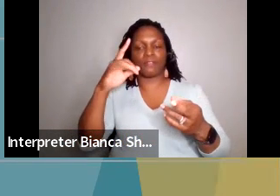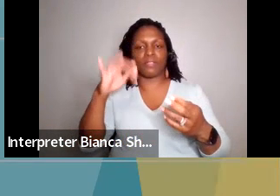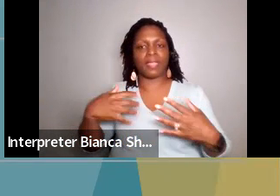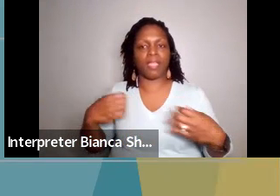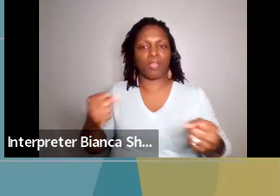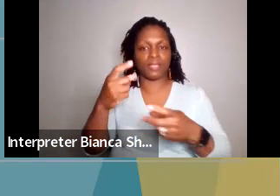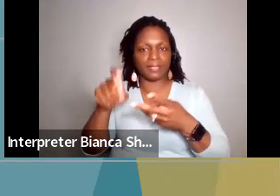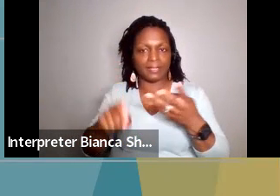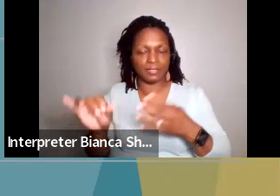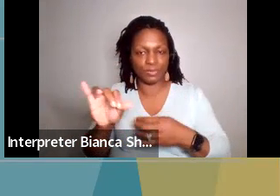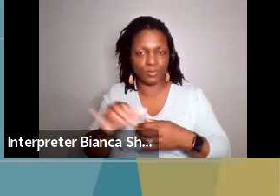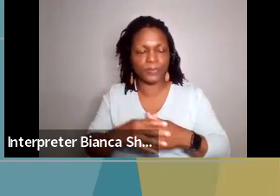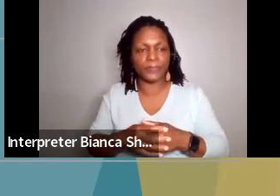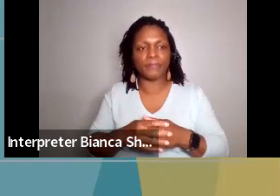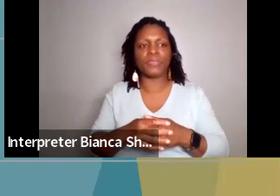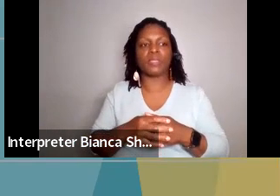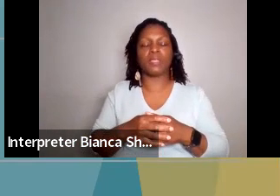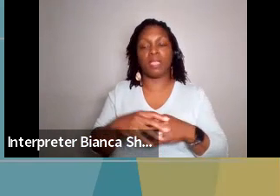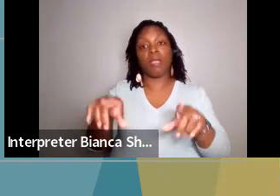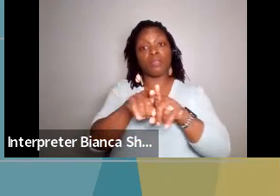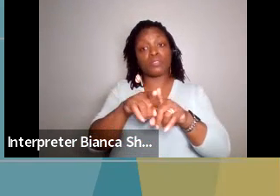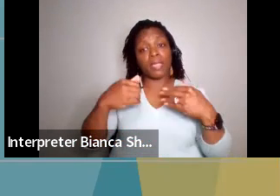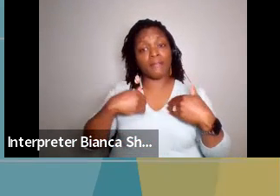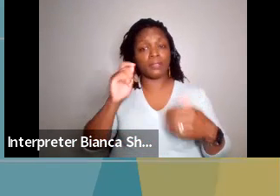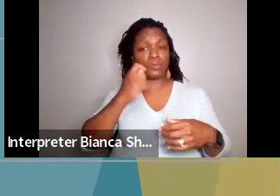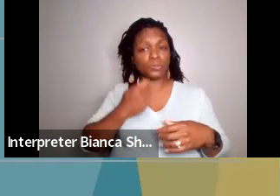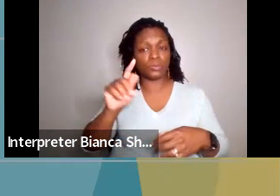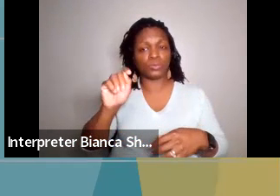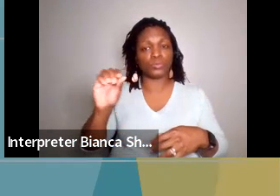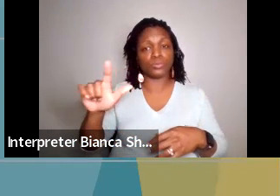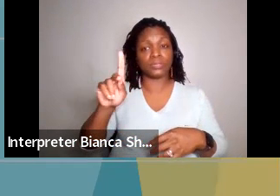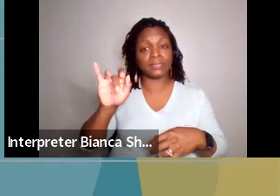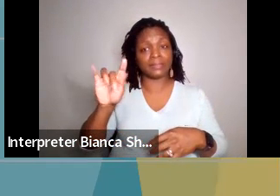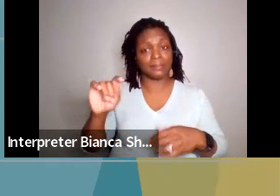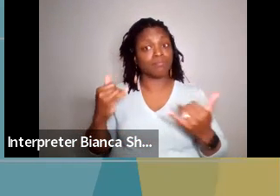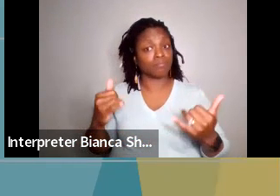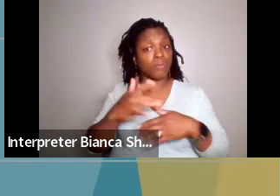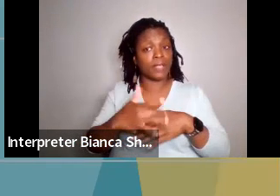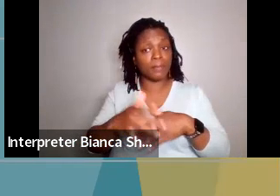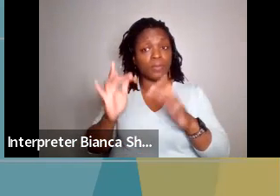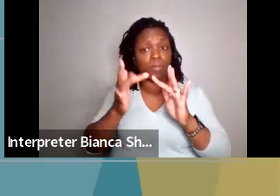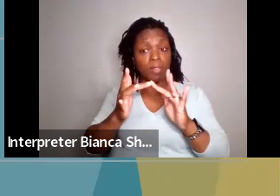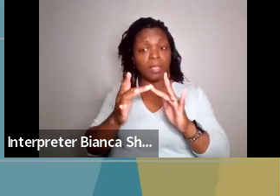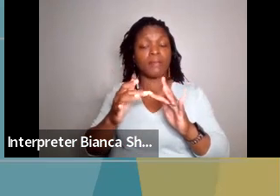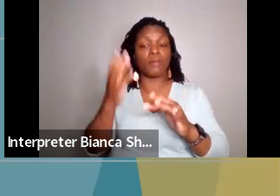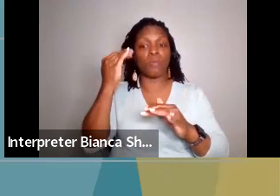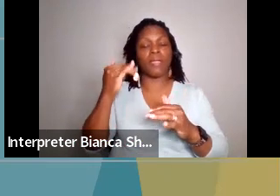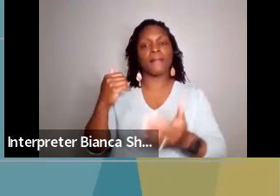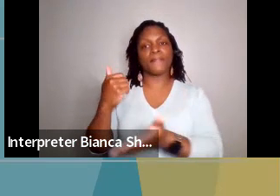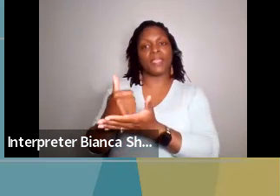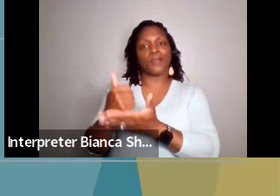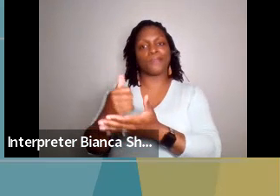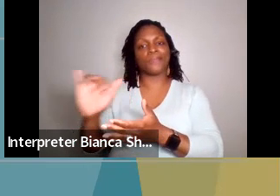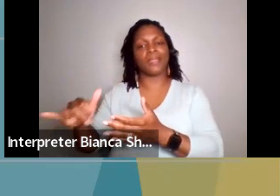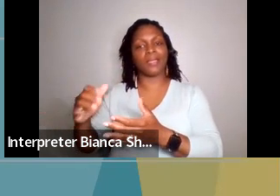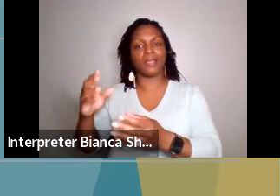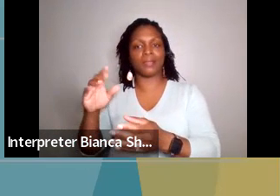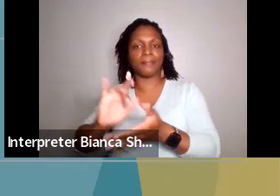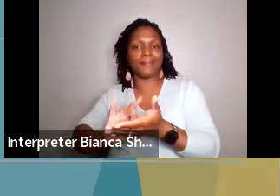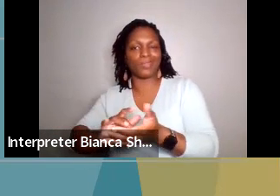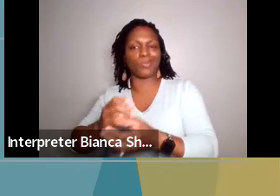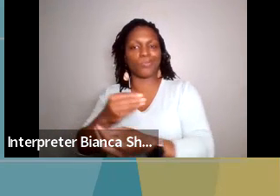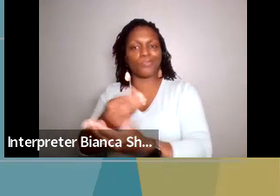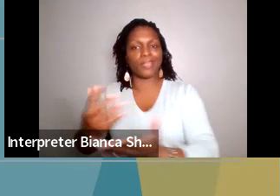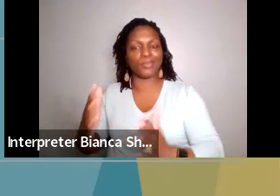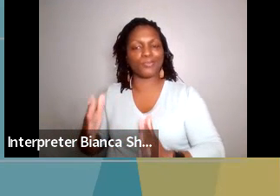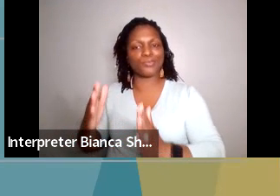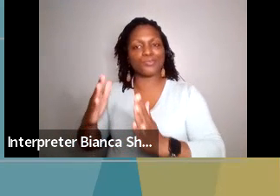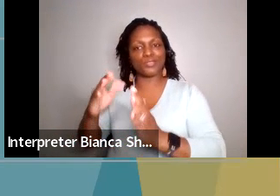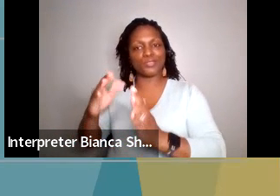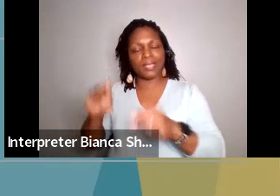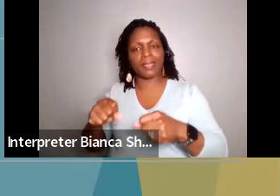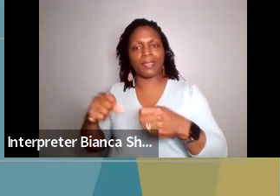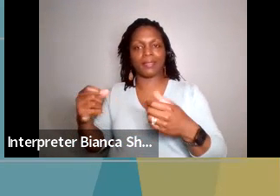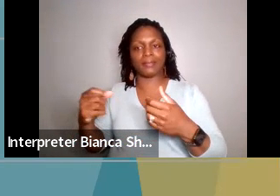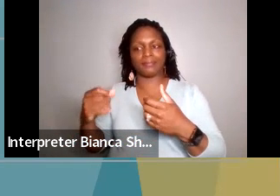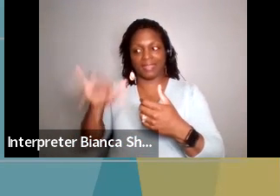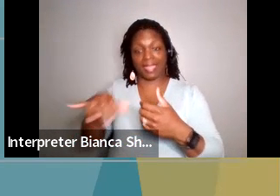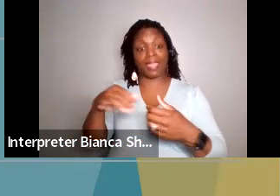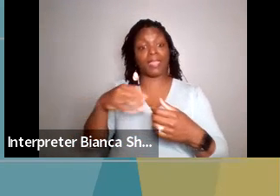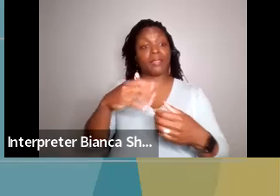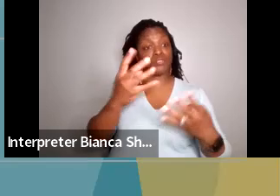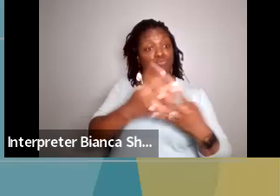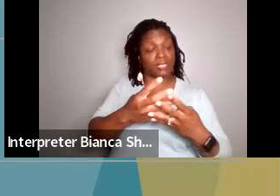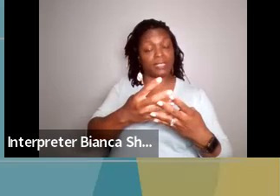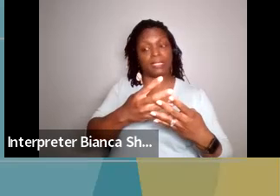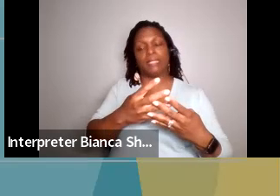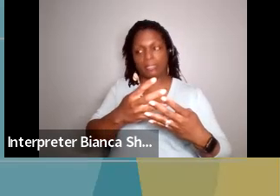They've also developed this really cool toolkit that is now available online to help them cool providers kind of integrate that developmental screening services into their day to day practice.